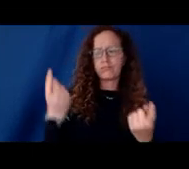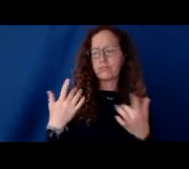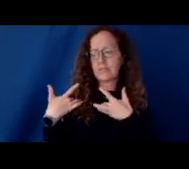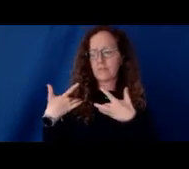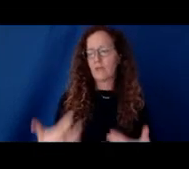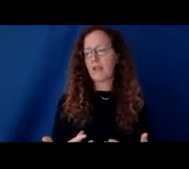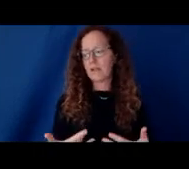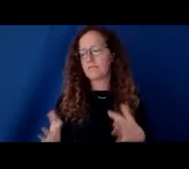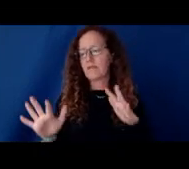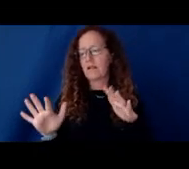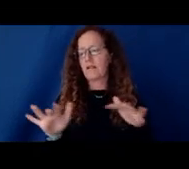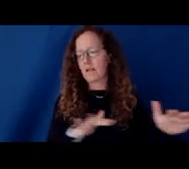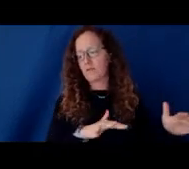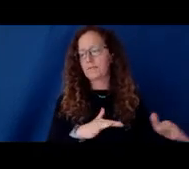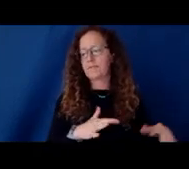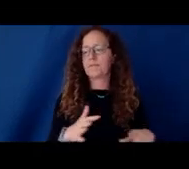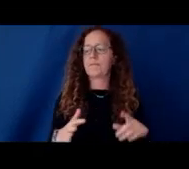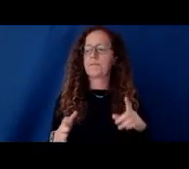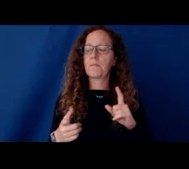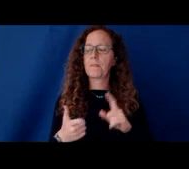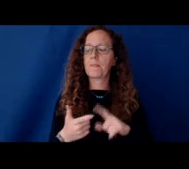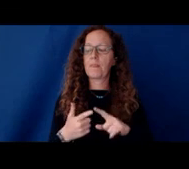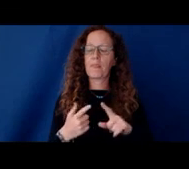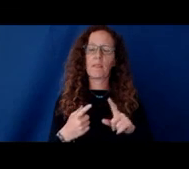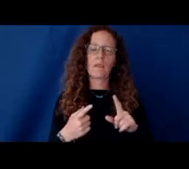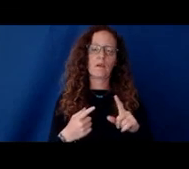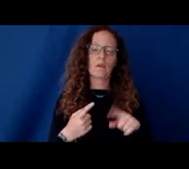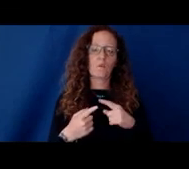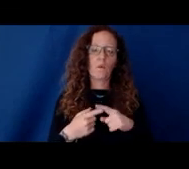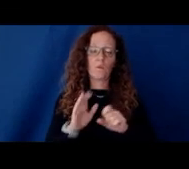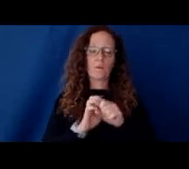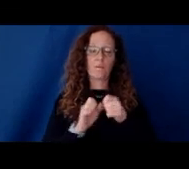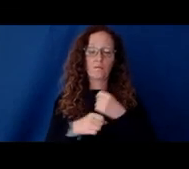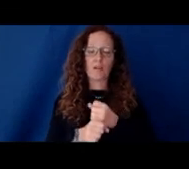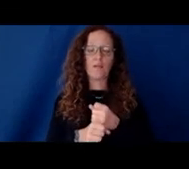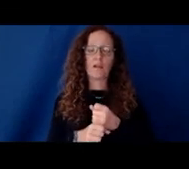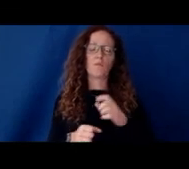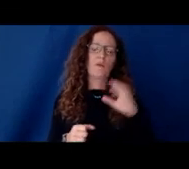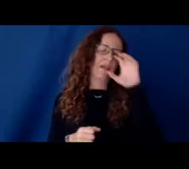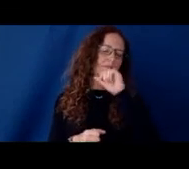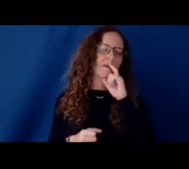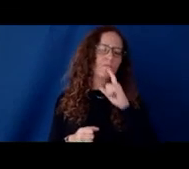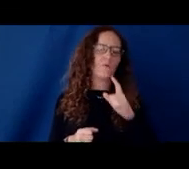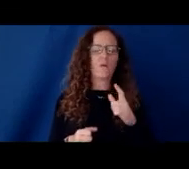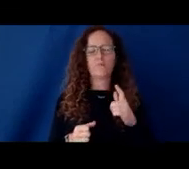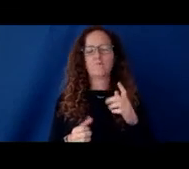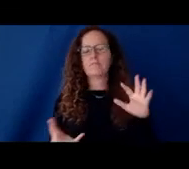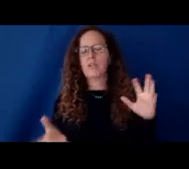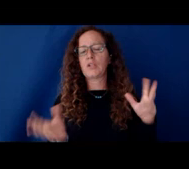they were estimated for a cumulative lag period of three days, and we did this because we know that